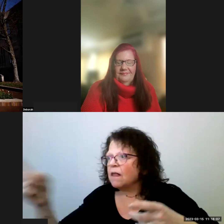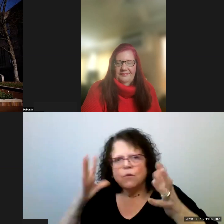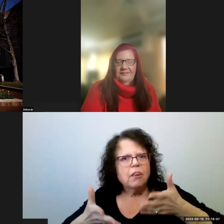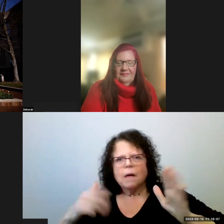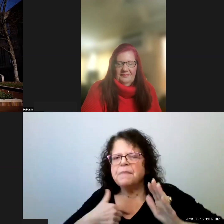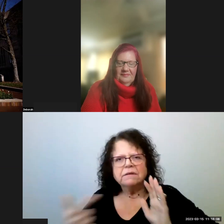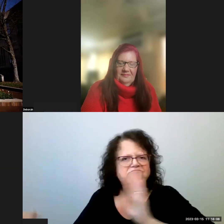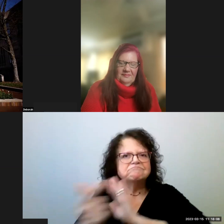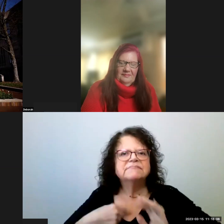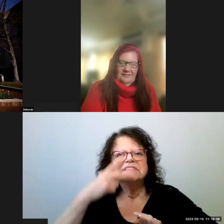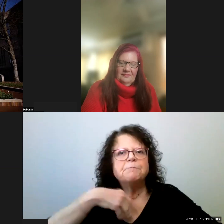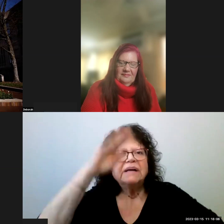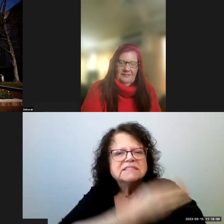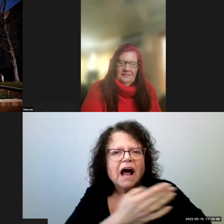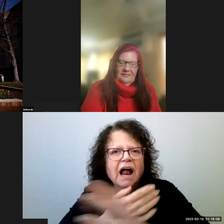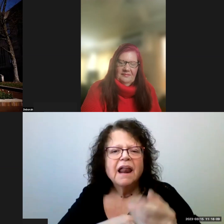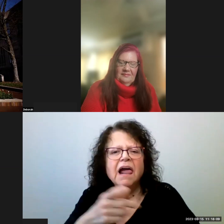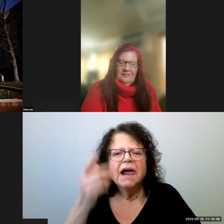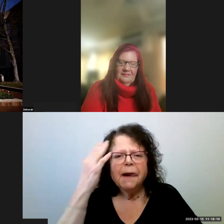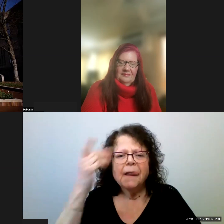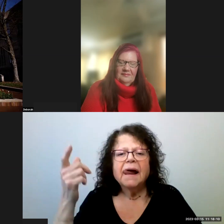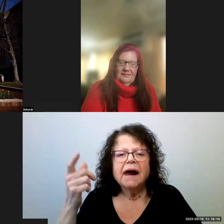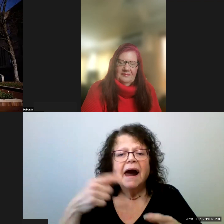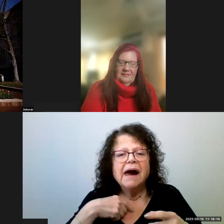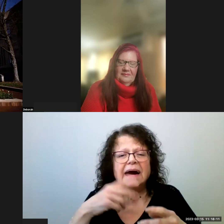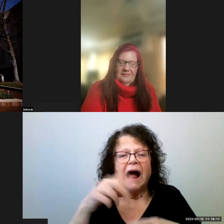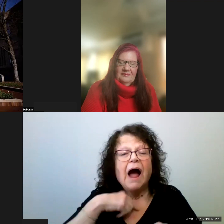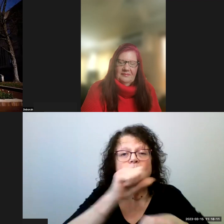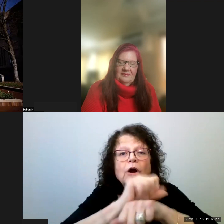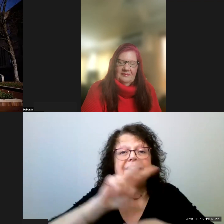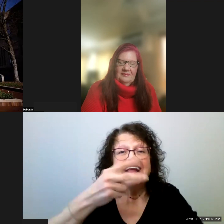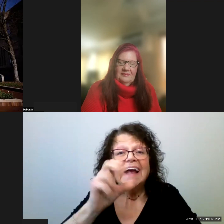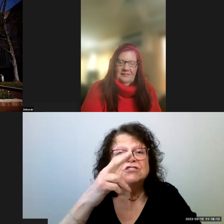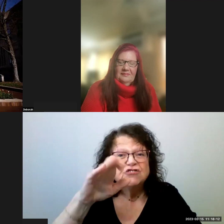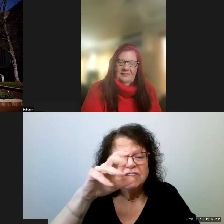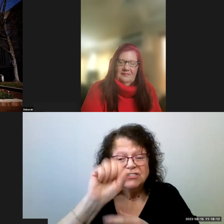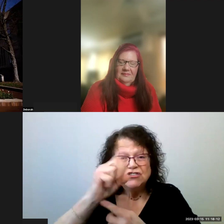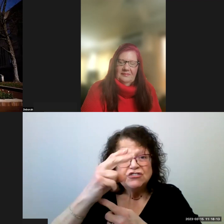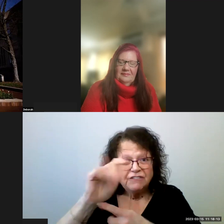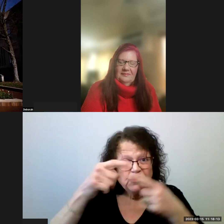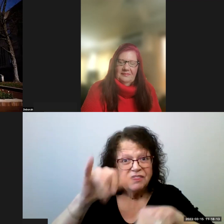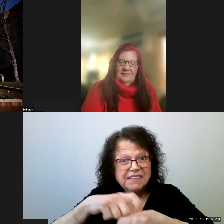was a time -- my second trip, they would not let me see him. It really damaged me and my